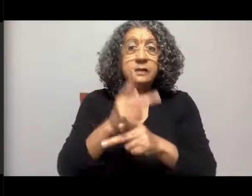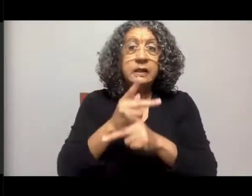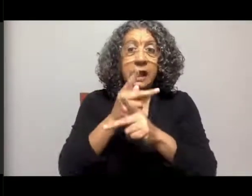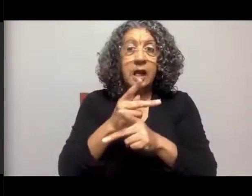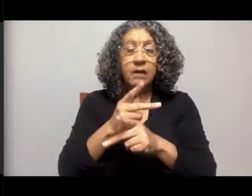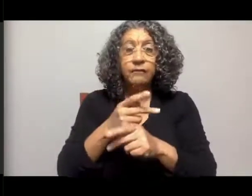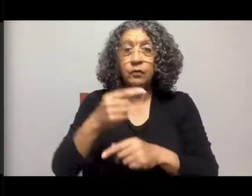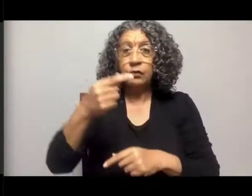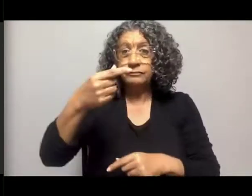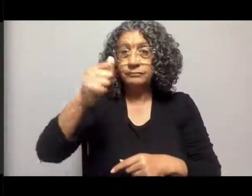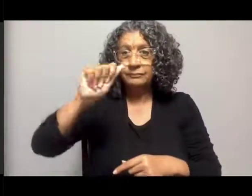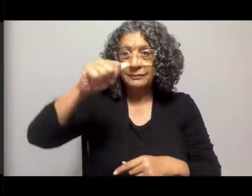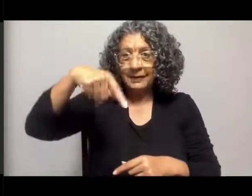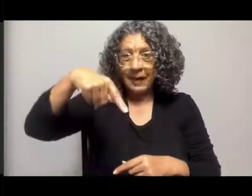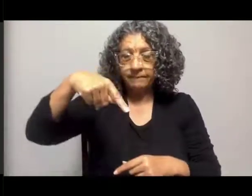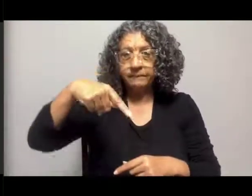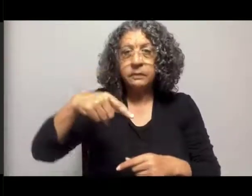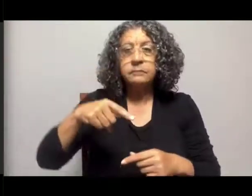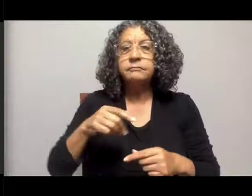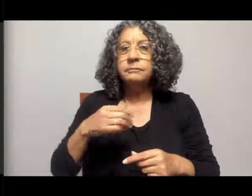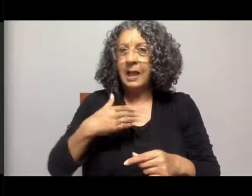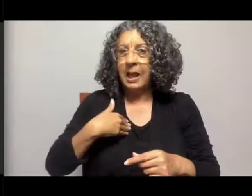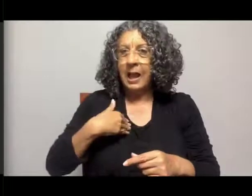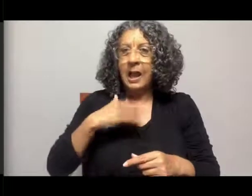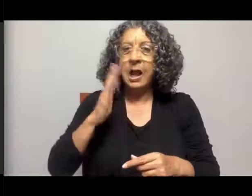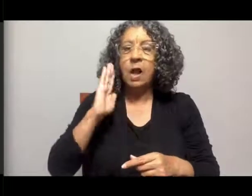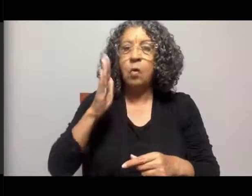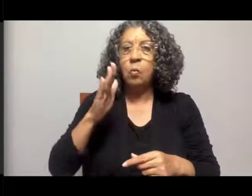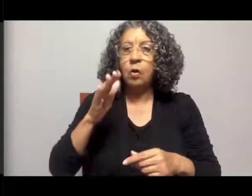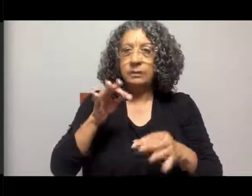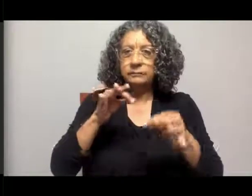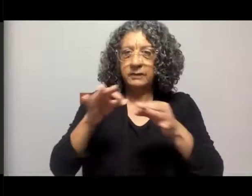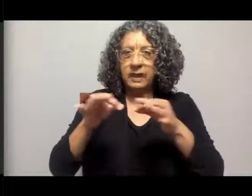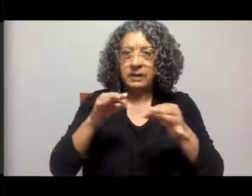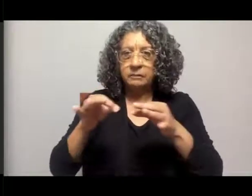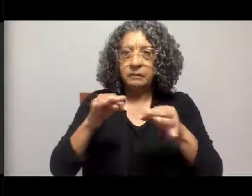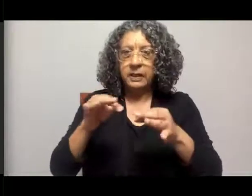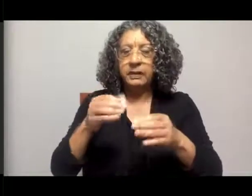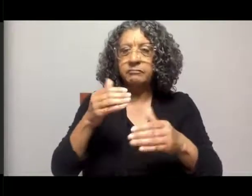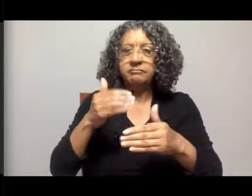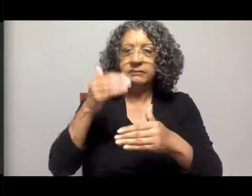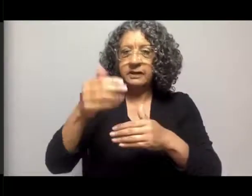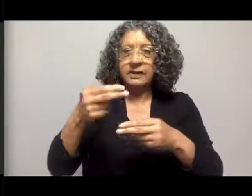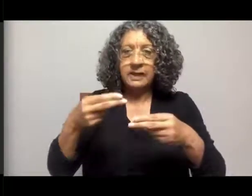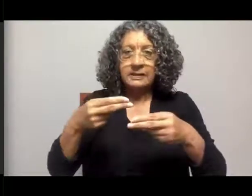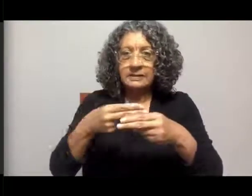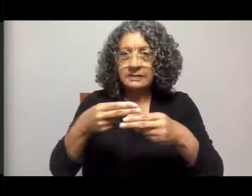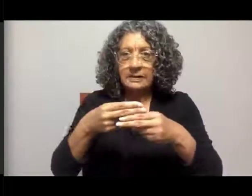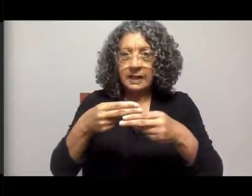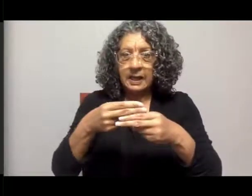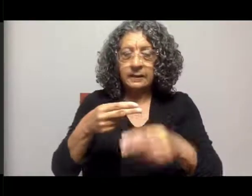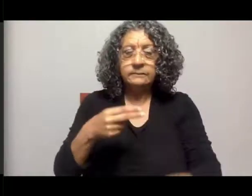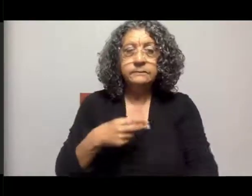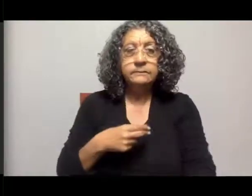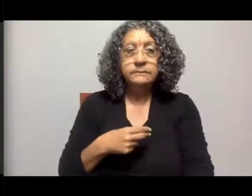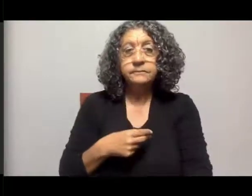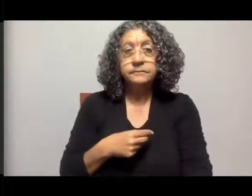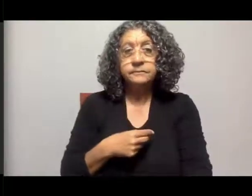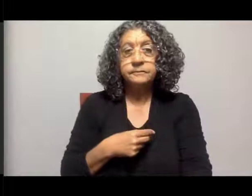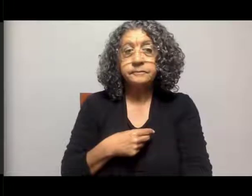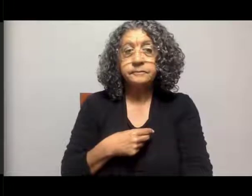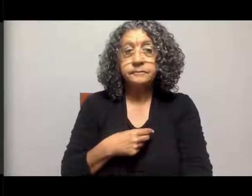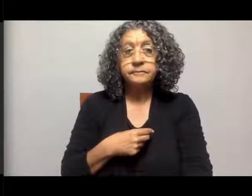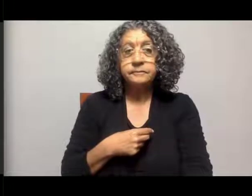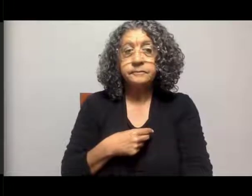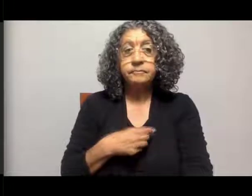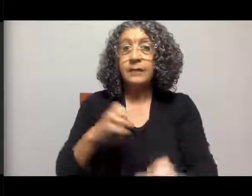be careful if you have a gap in between your work histories. I will explain that on the next slide.